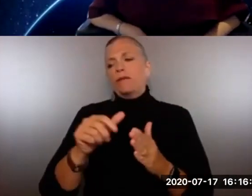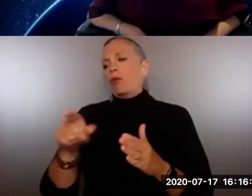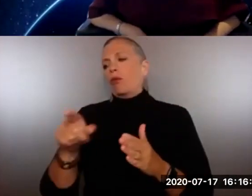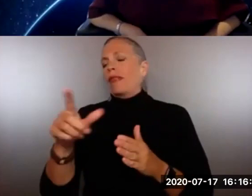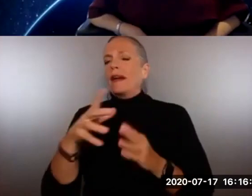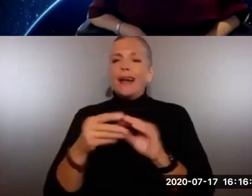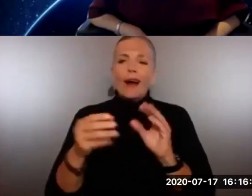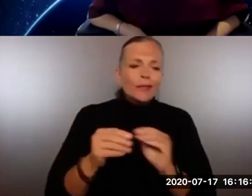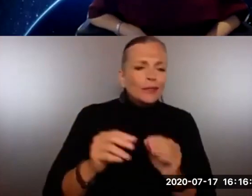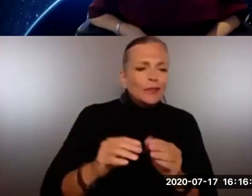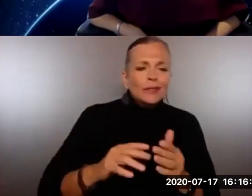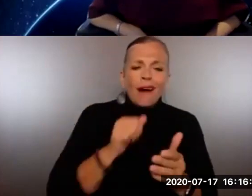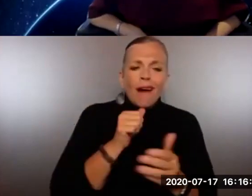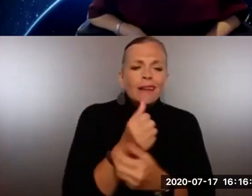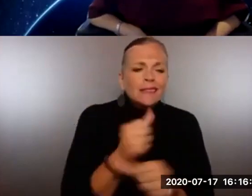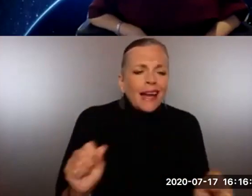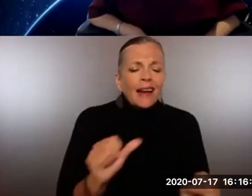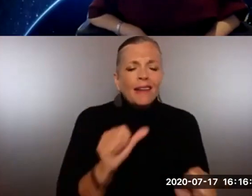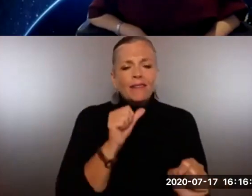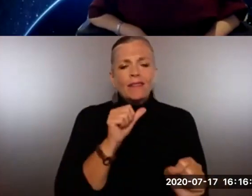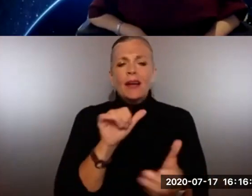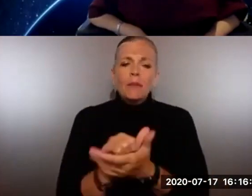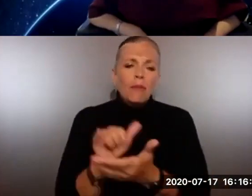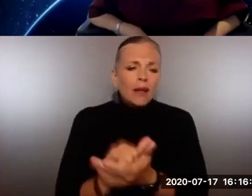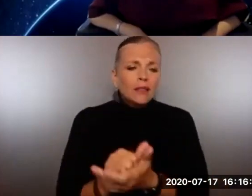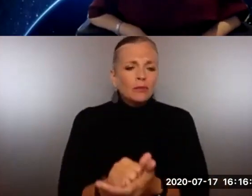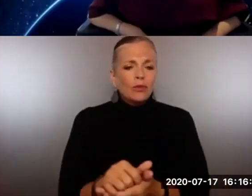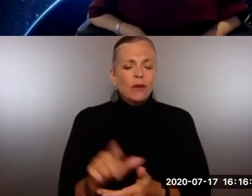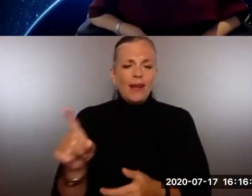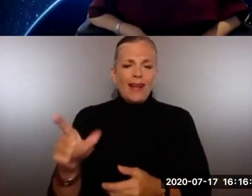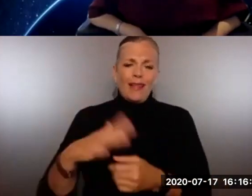something is a civil rights issue, we must have ingenuity.